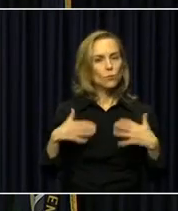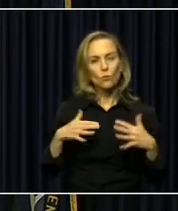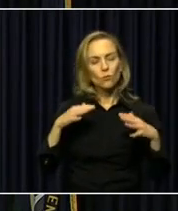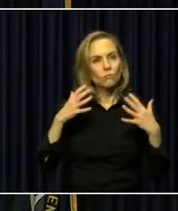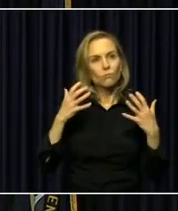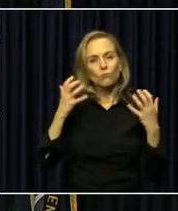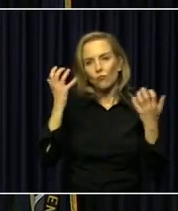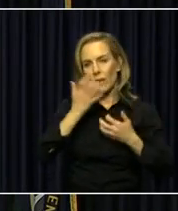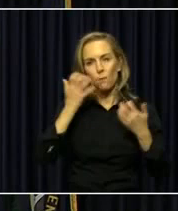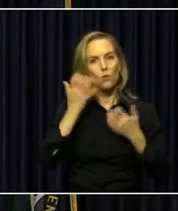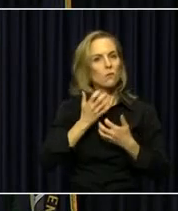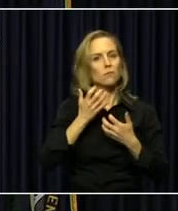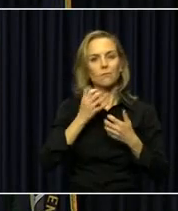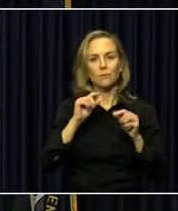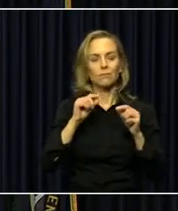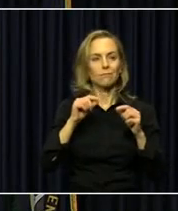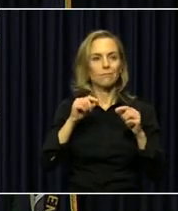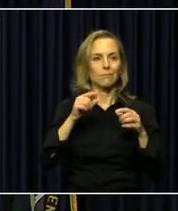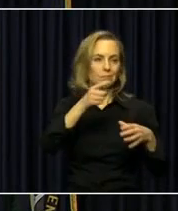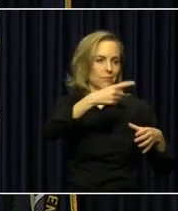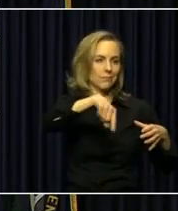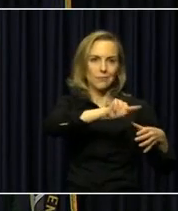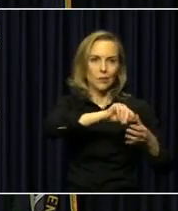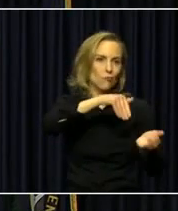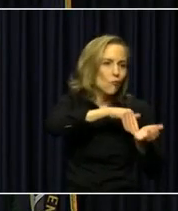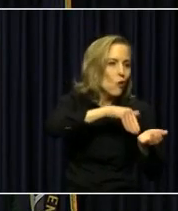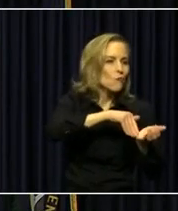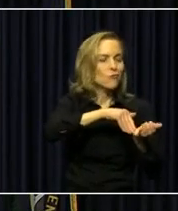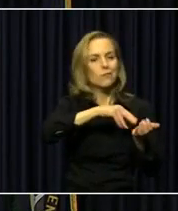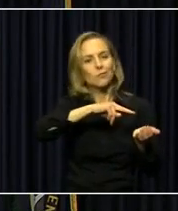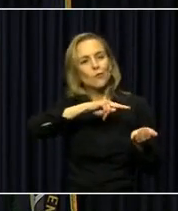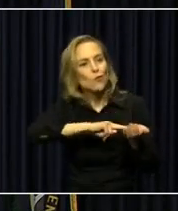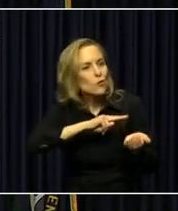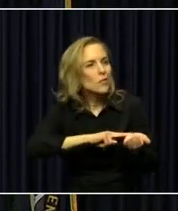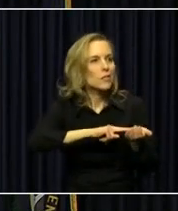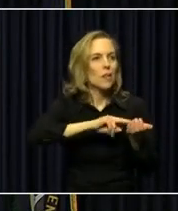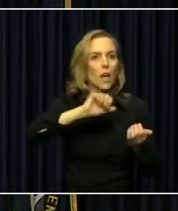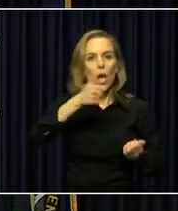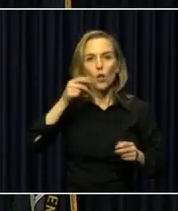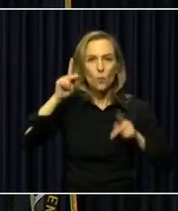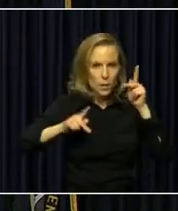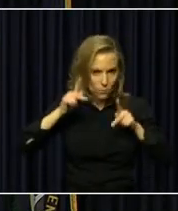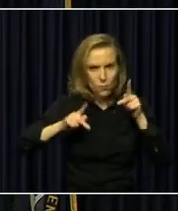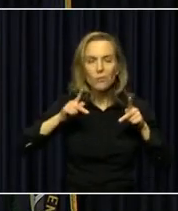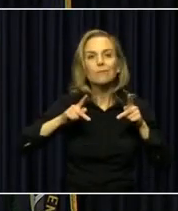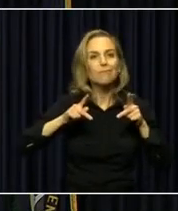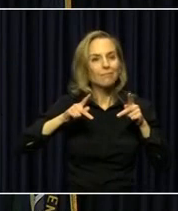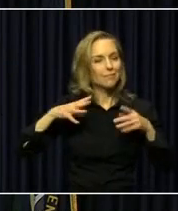TAKES. WE ACTED EARLY, AND SO MANY OUT